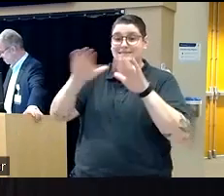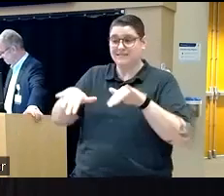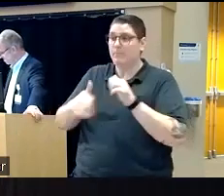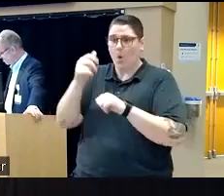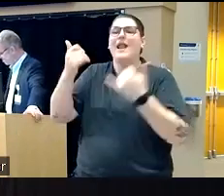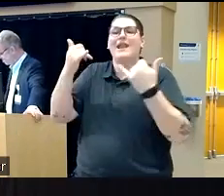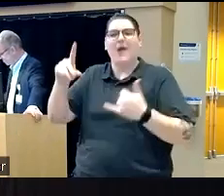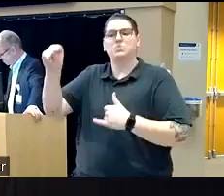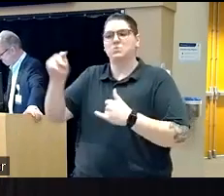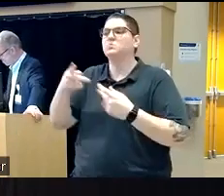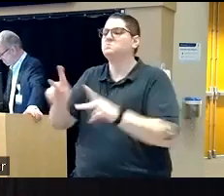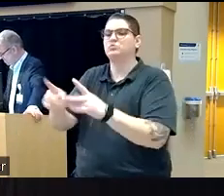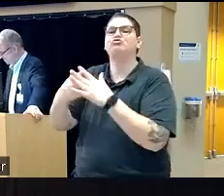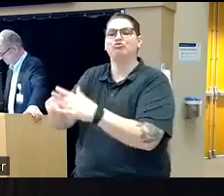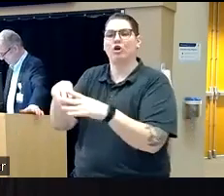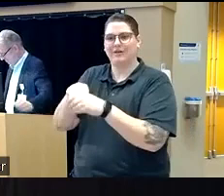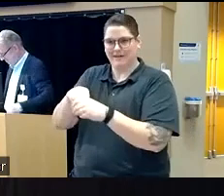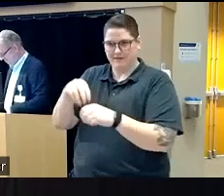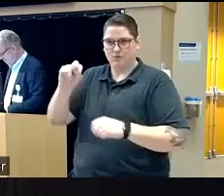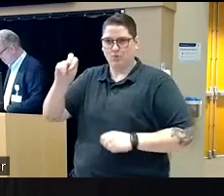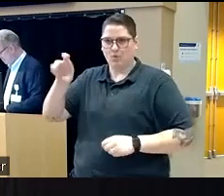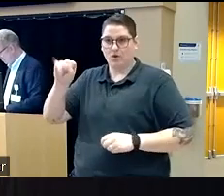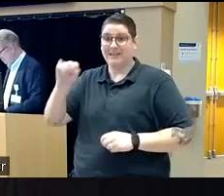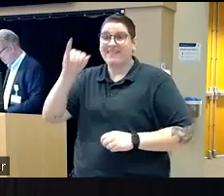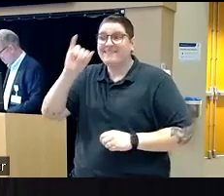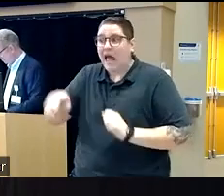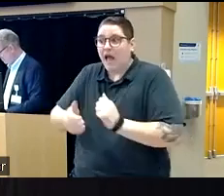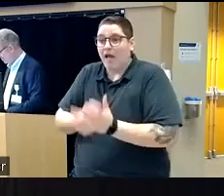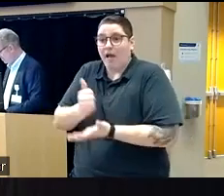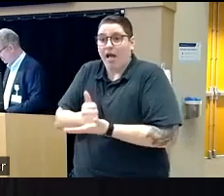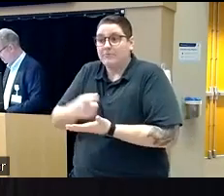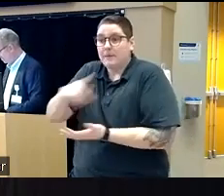very happy with that it helps us not lose patience going from one place to another